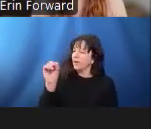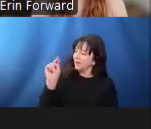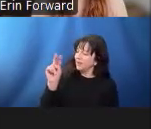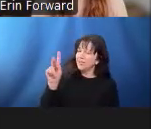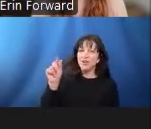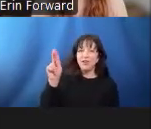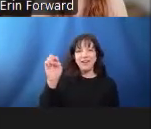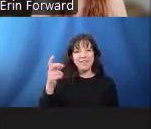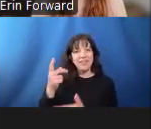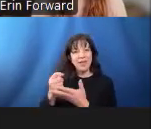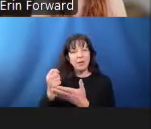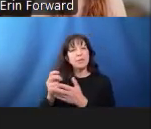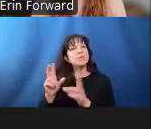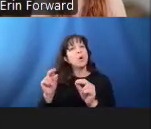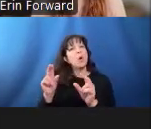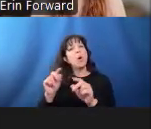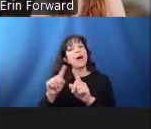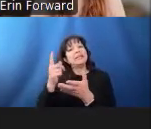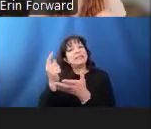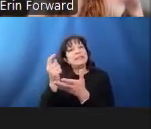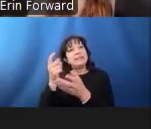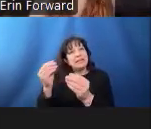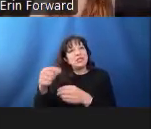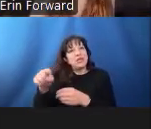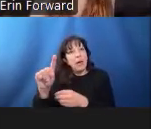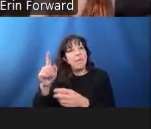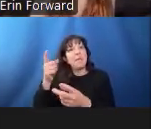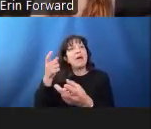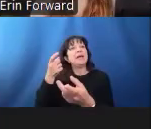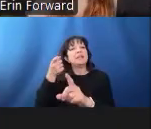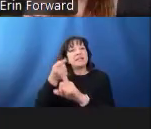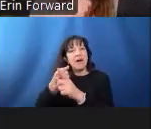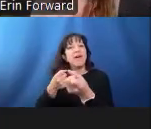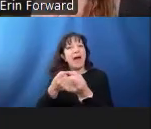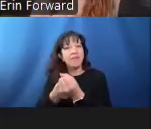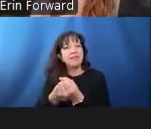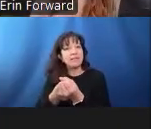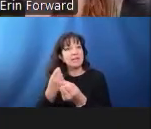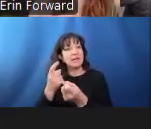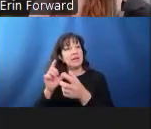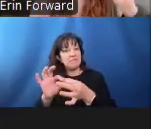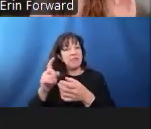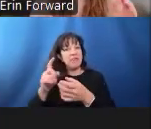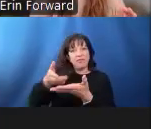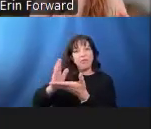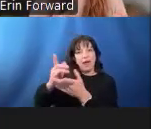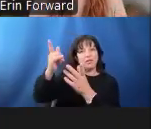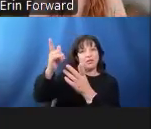that they have self advocacy when it comes to food and and that they have a right to choose and be in charge. And what I